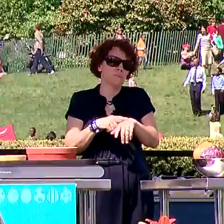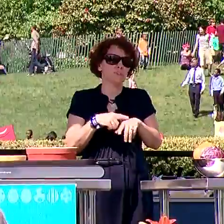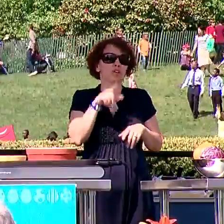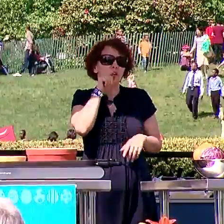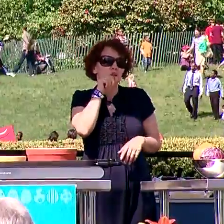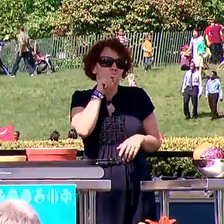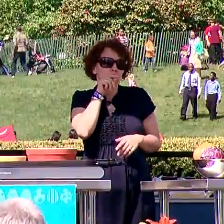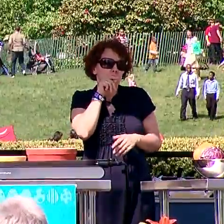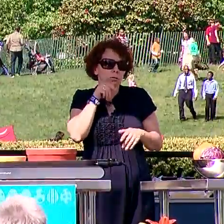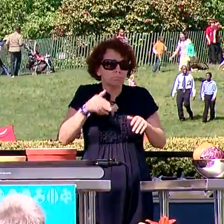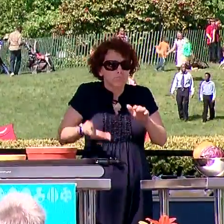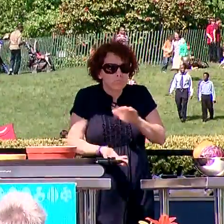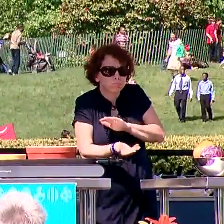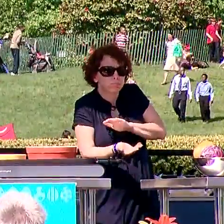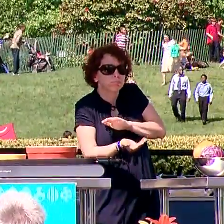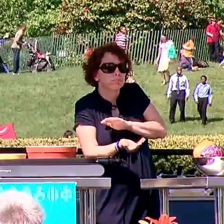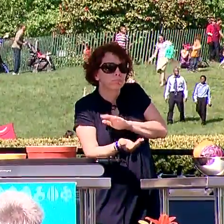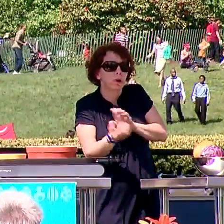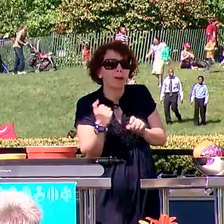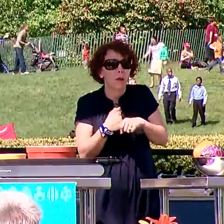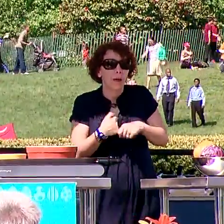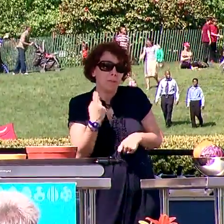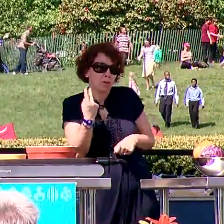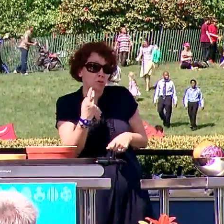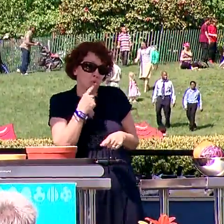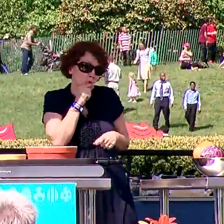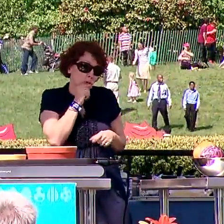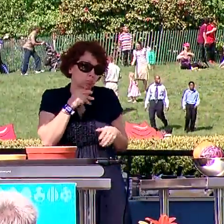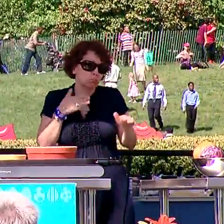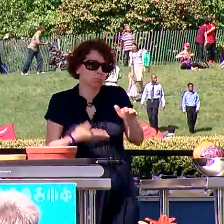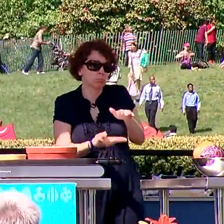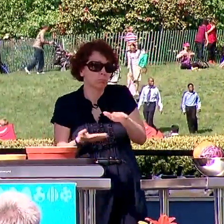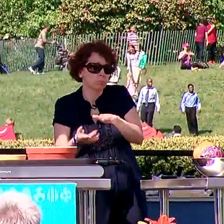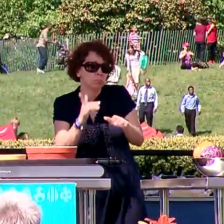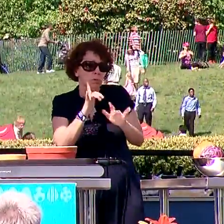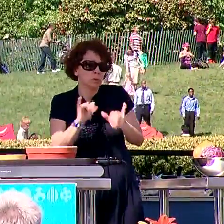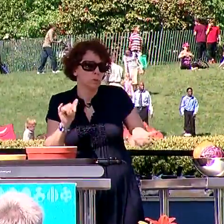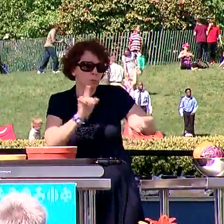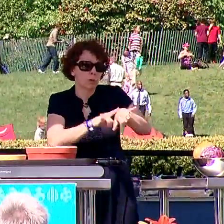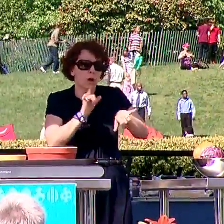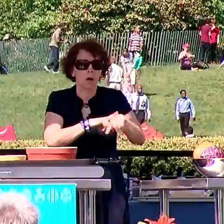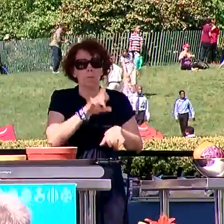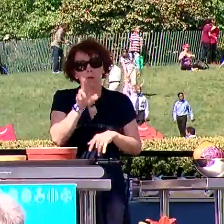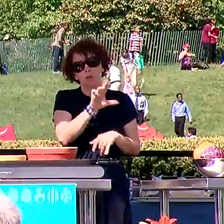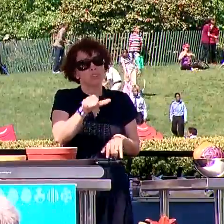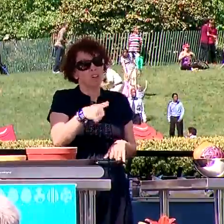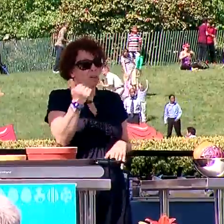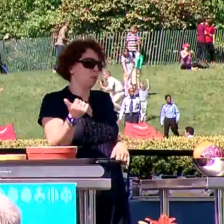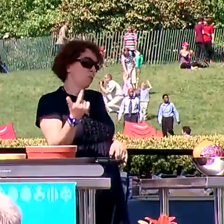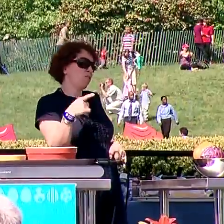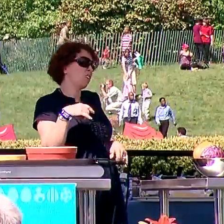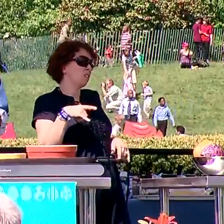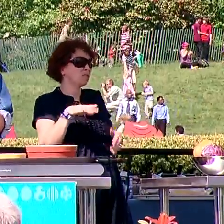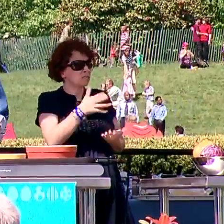go ahead and make two roasted chickens, right? And then use the other one for quesadillas or something like that.